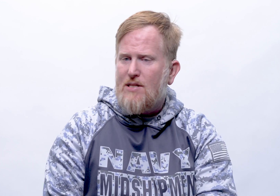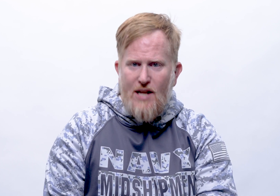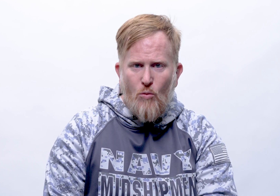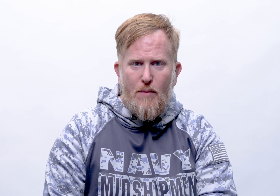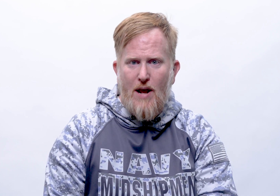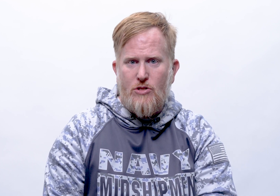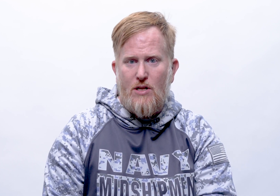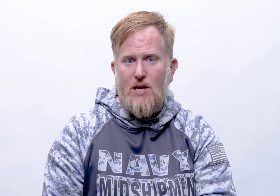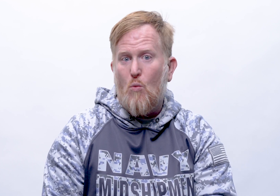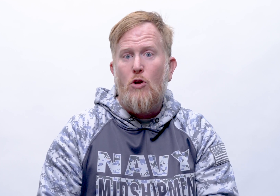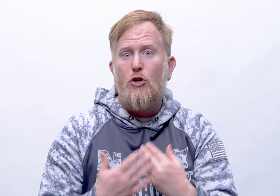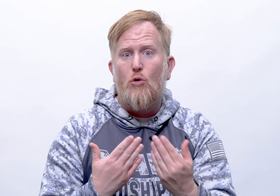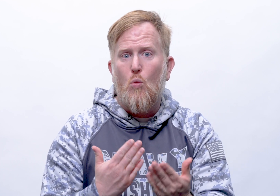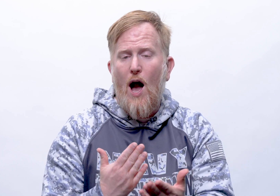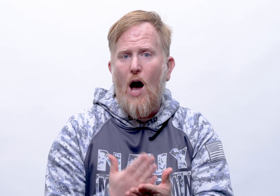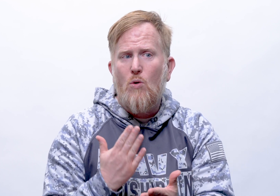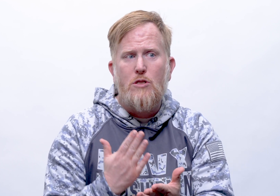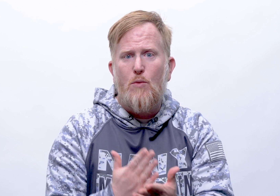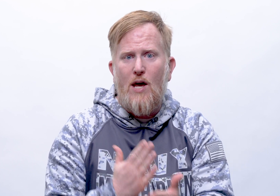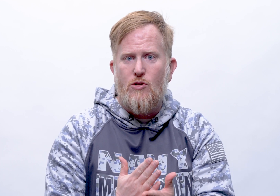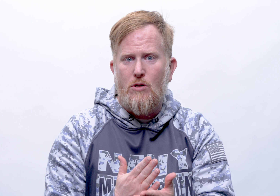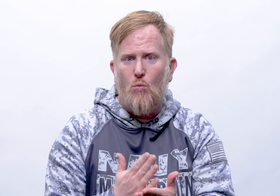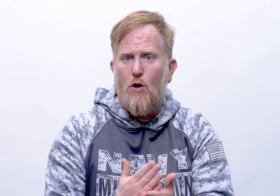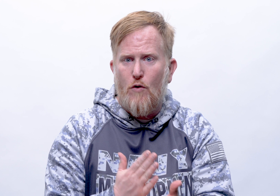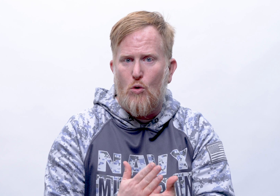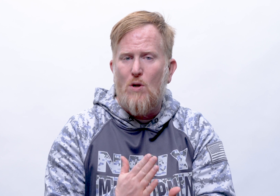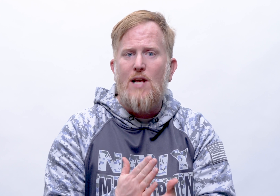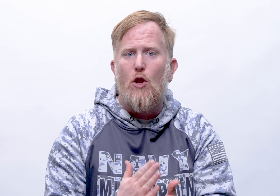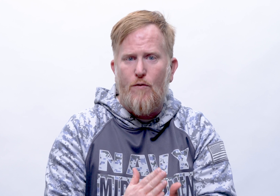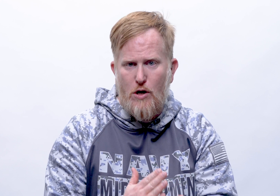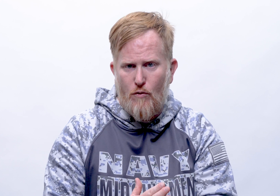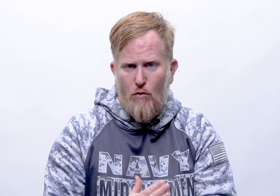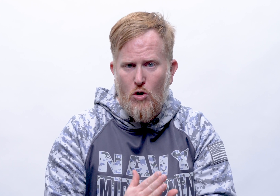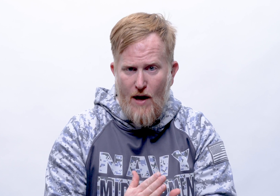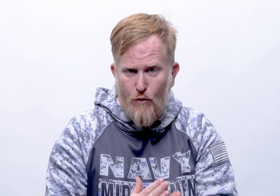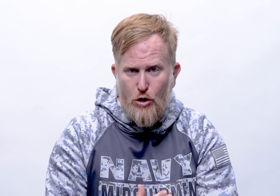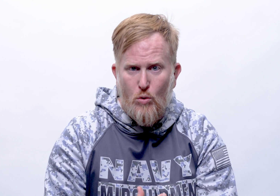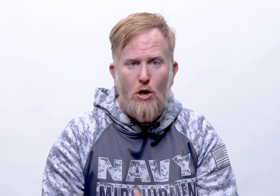Sit down with the patient and say, "How does communication work for you? What does that look like for you?